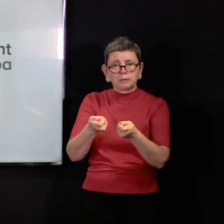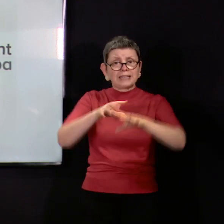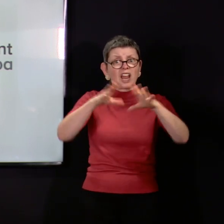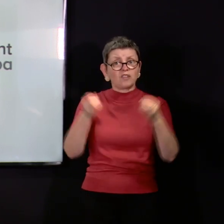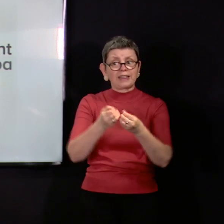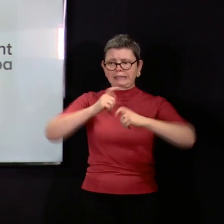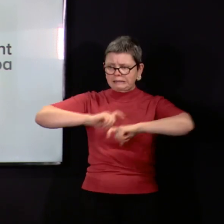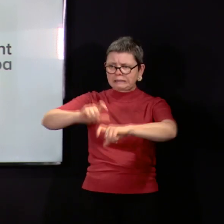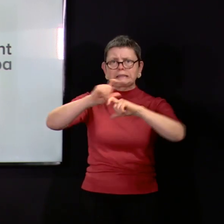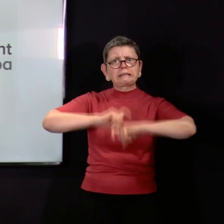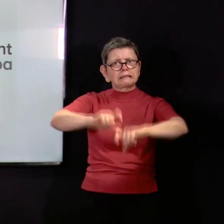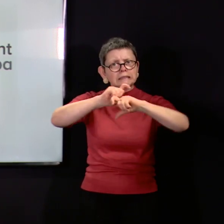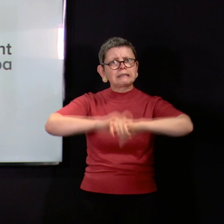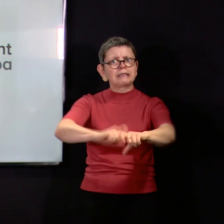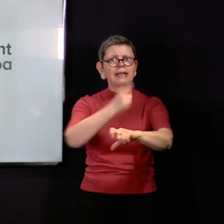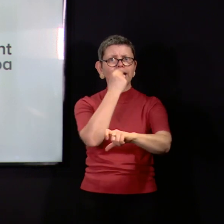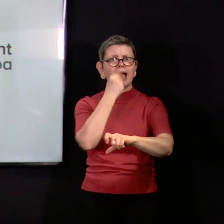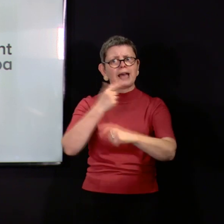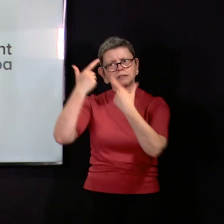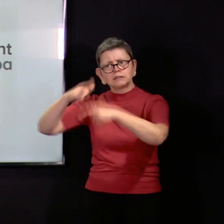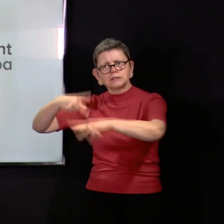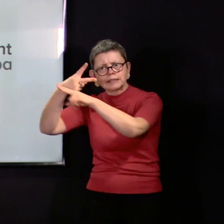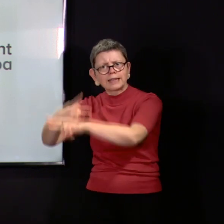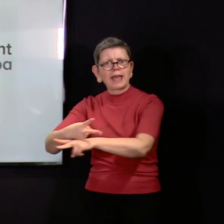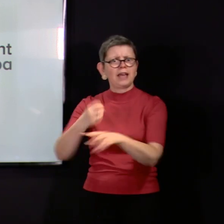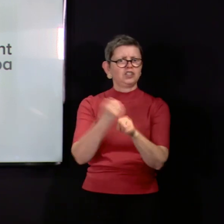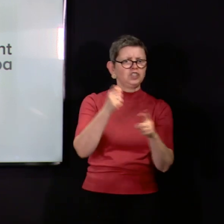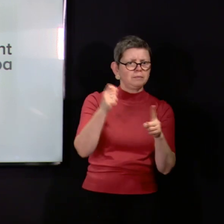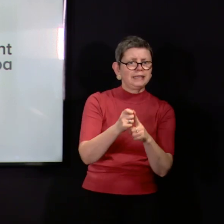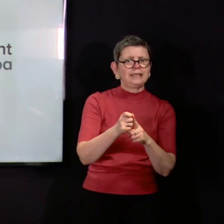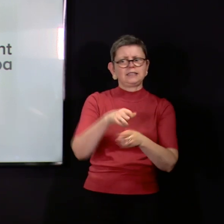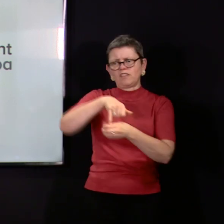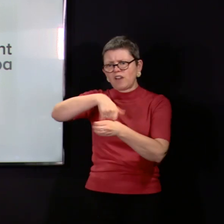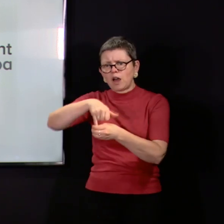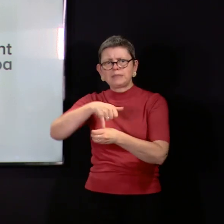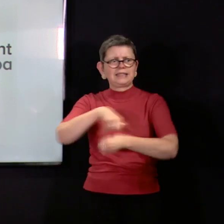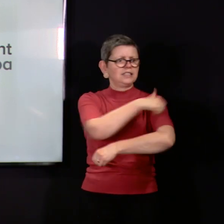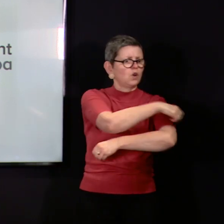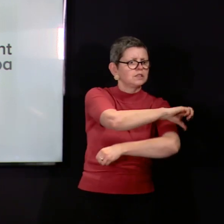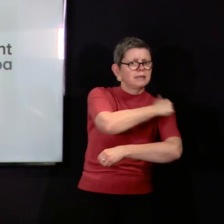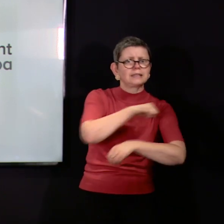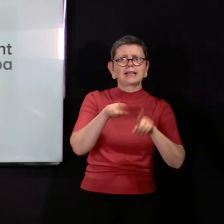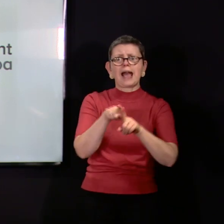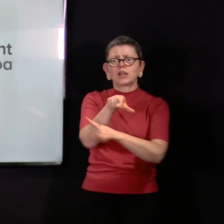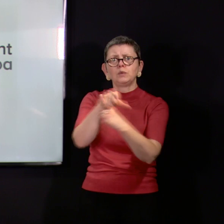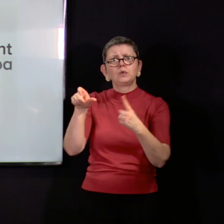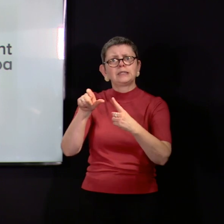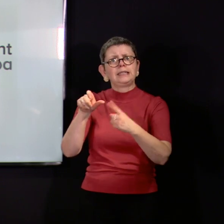staff in hospitals and care homes, and GP practices, community pharmacies, and in community settings where they are providing care to people in their own